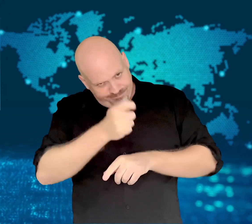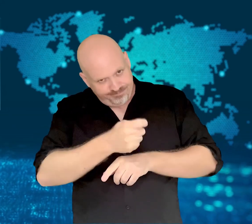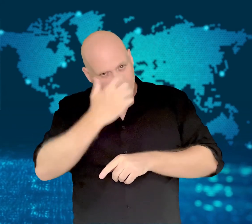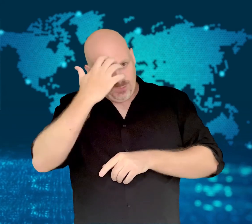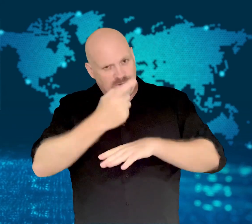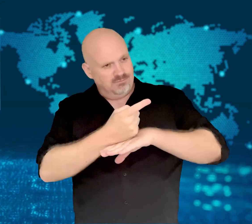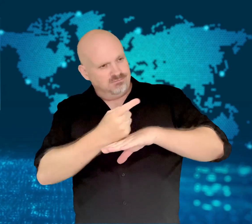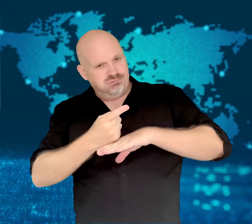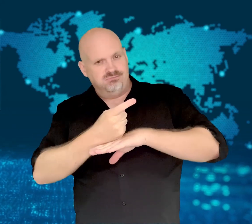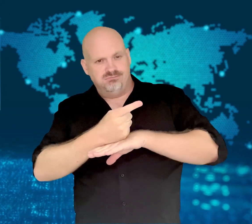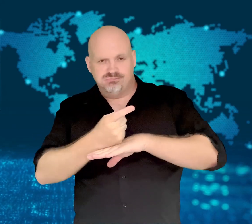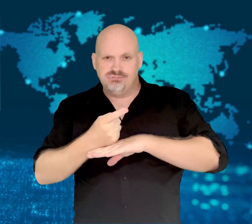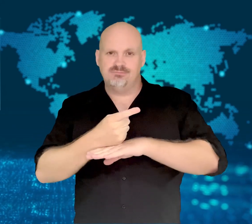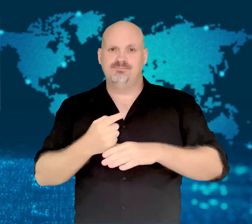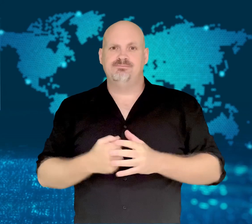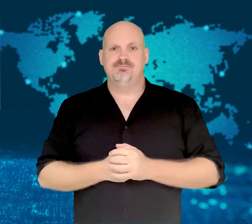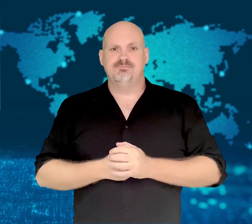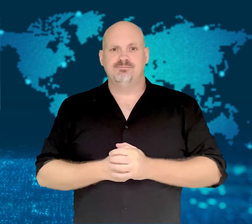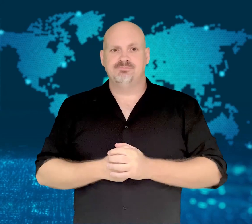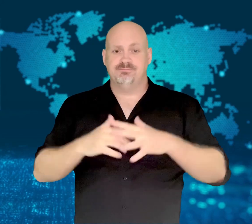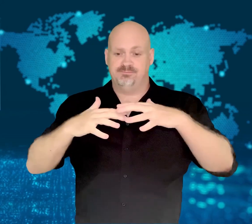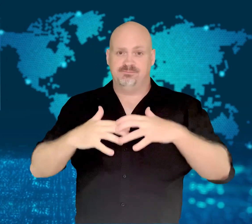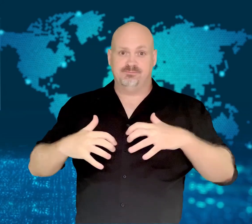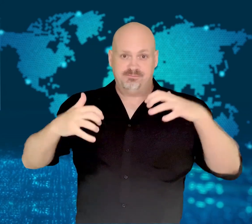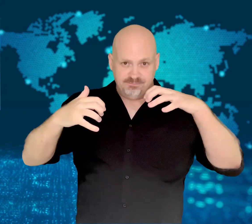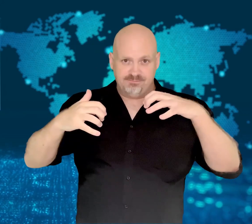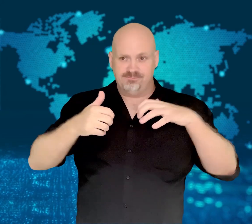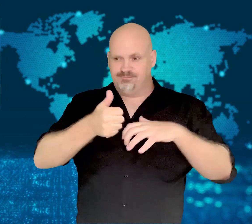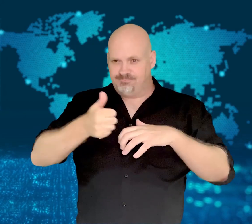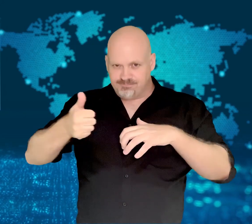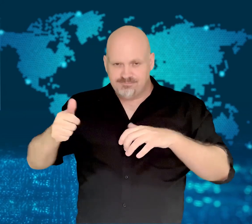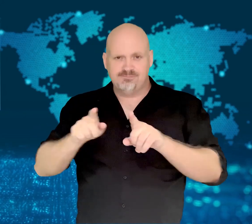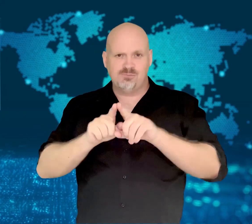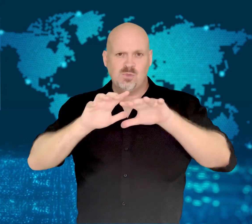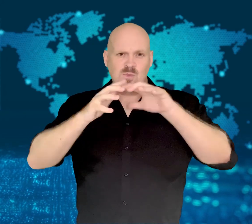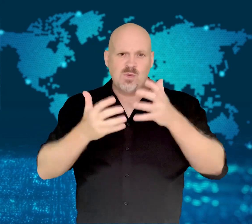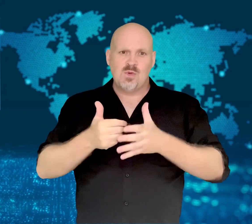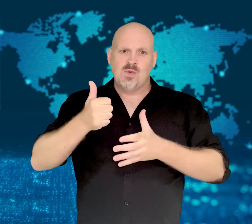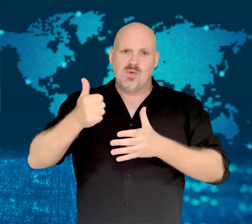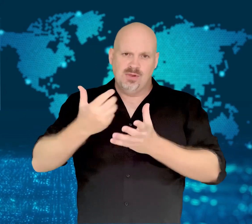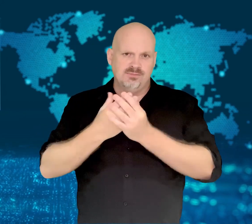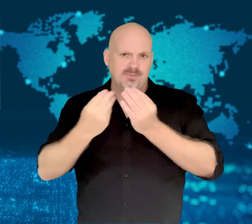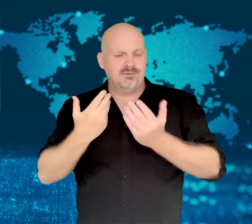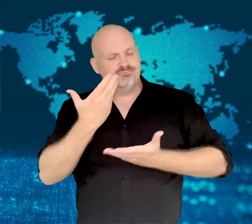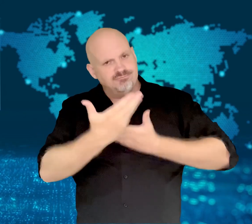There have been numerous gun salutes by local and national organizations